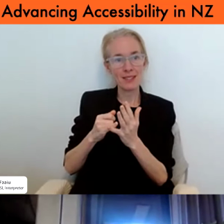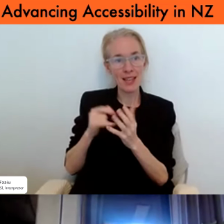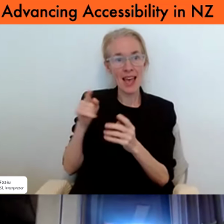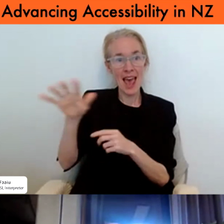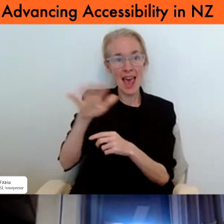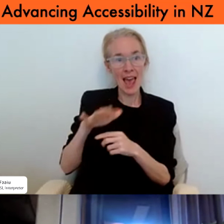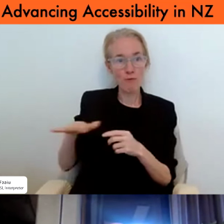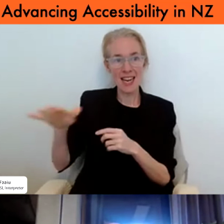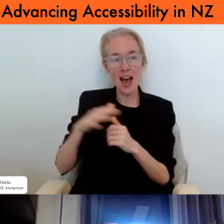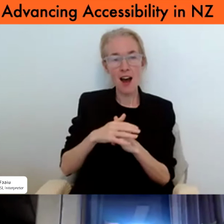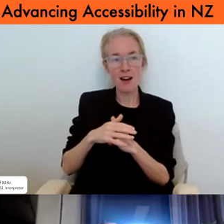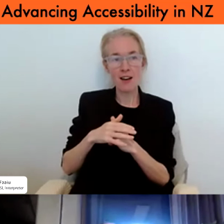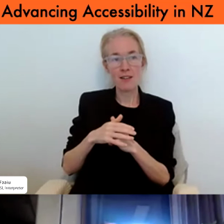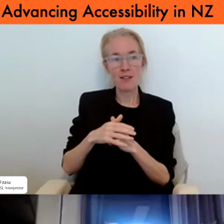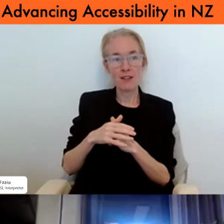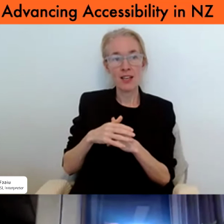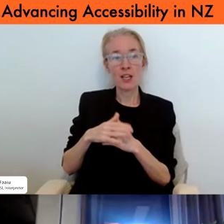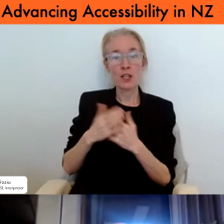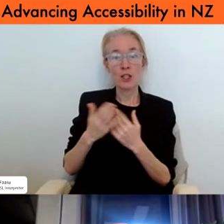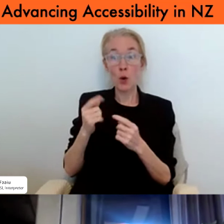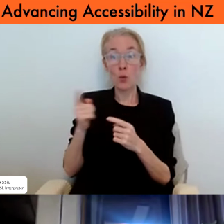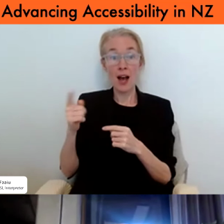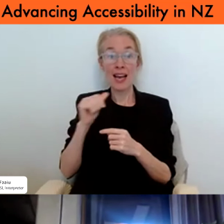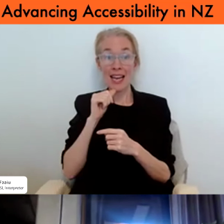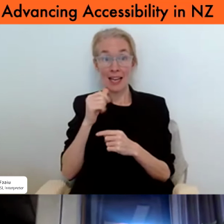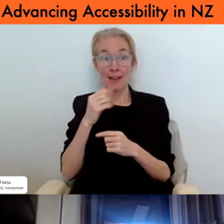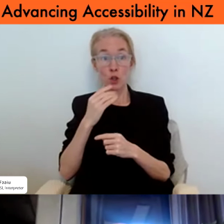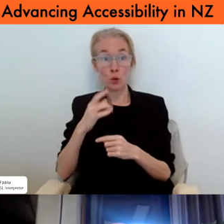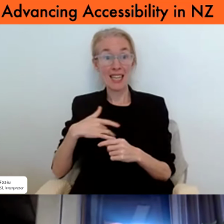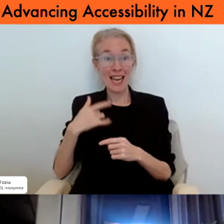coverage if you're using Landmark. And that's a real good encouragement